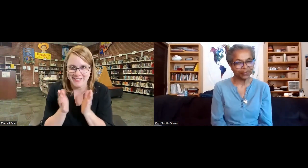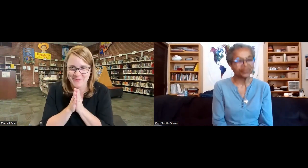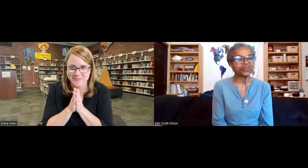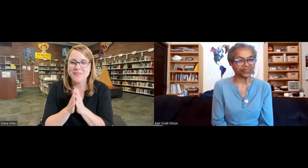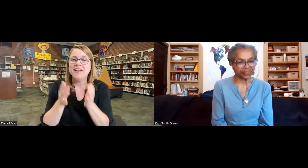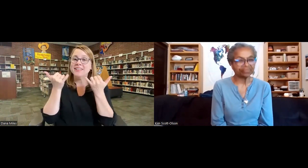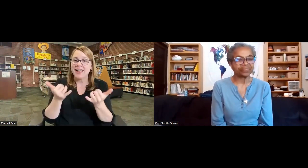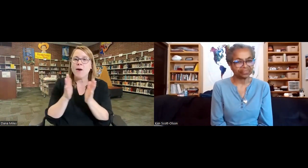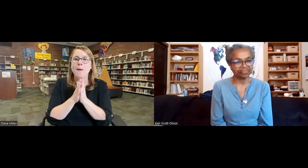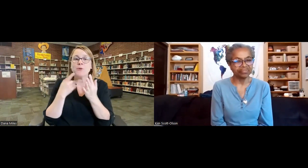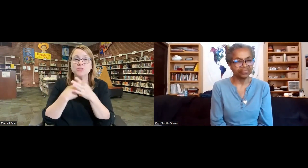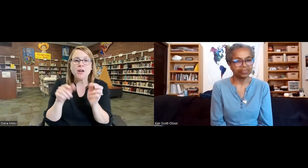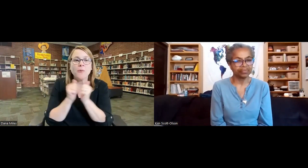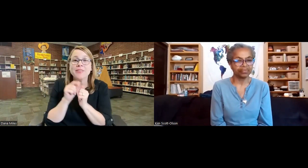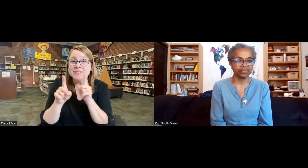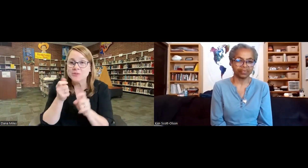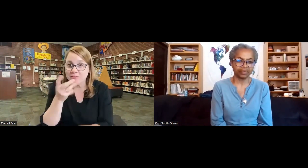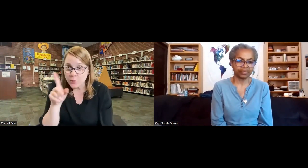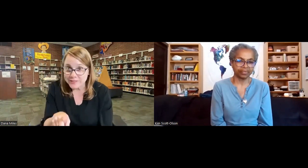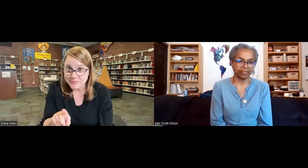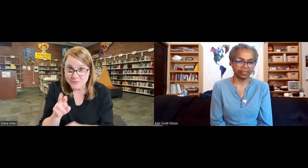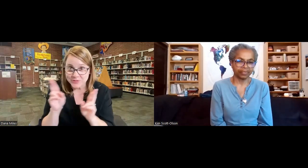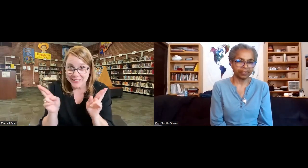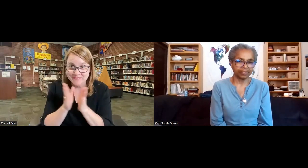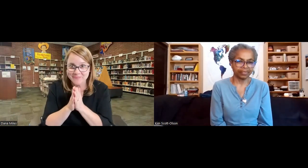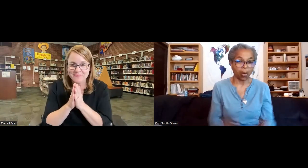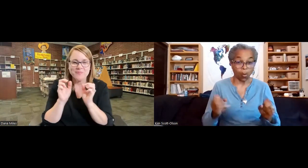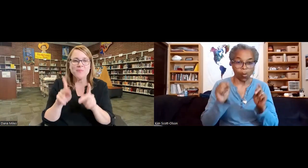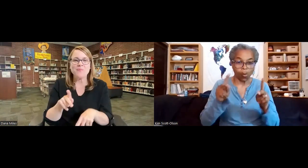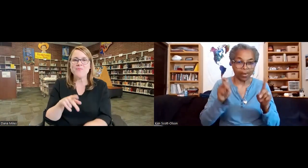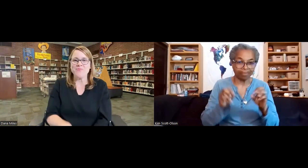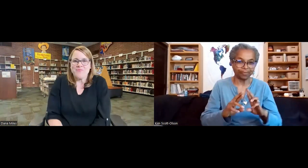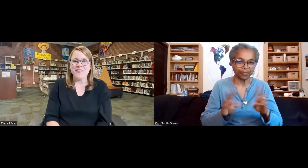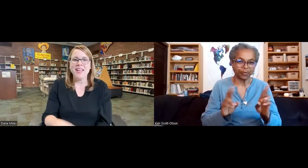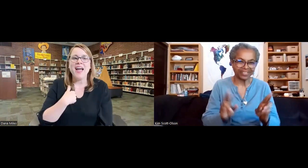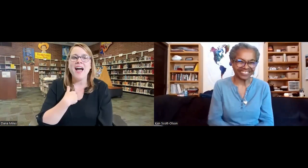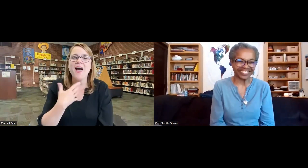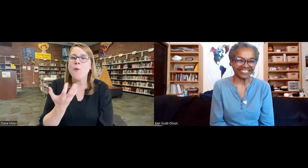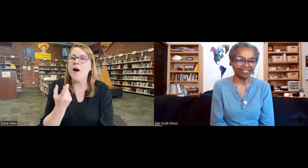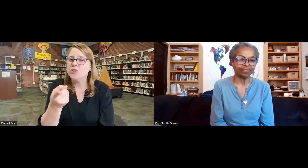Oh, thank you. Now, I'm going to start by asking you a question. Are you ready? Okay, I’m ready!